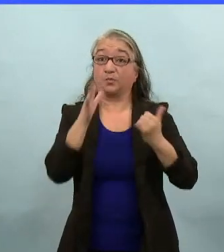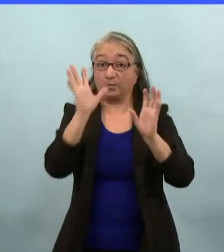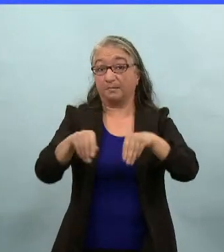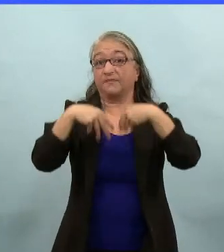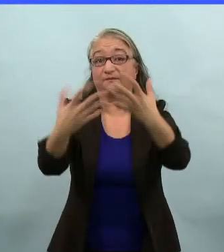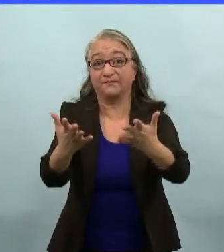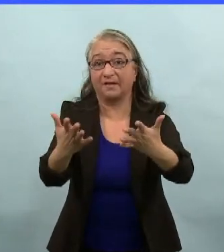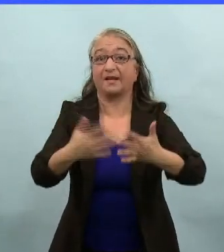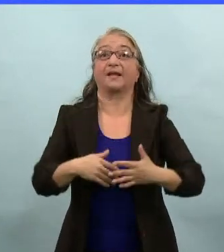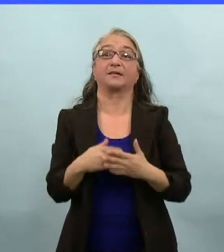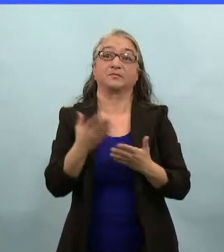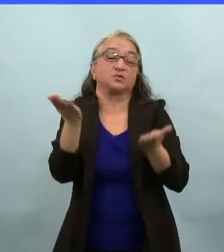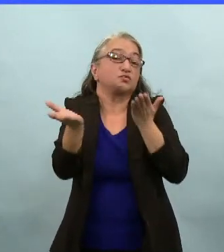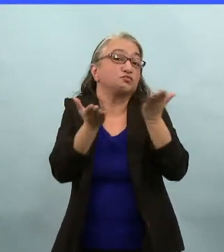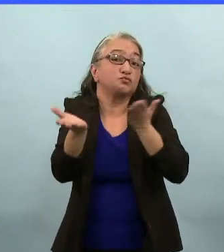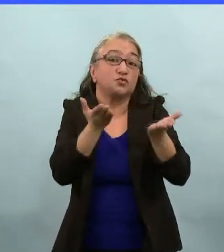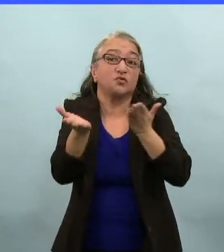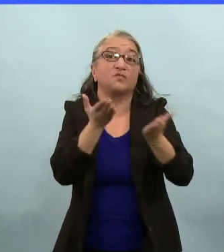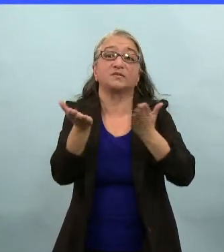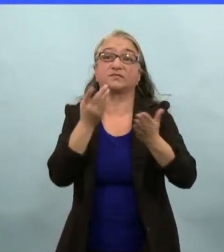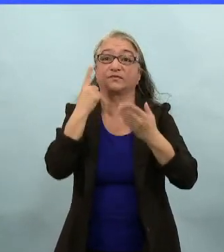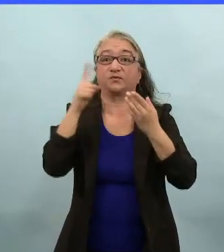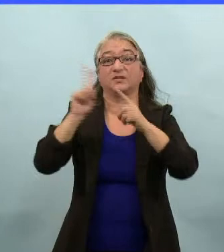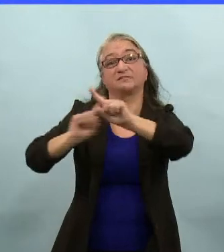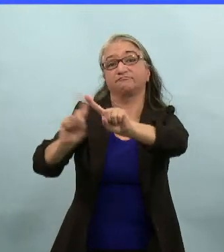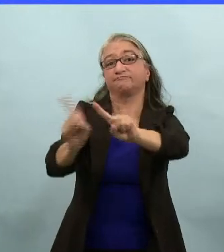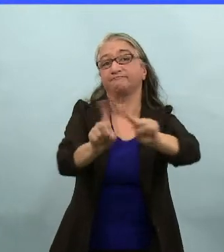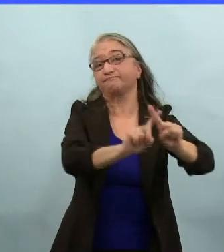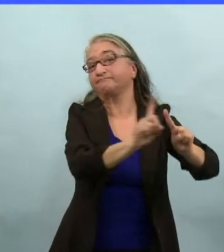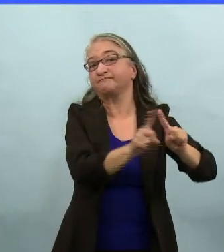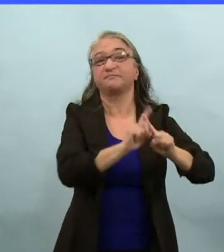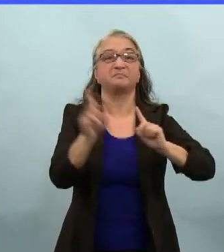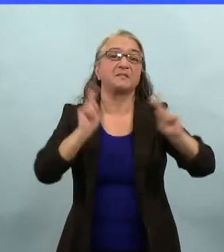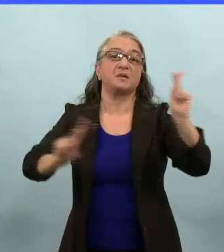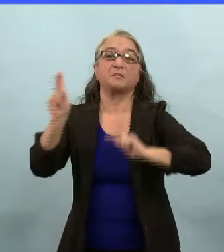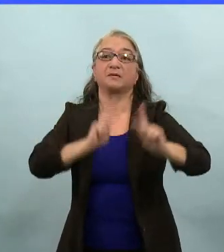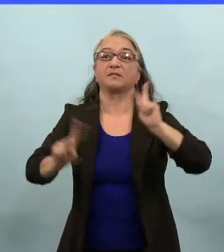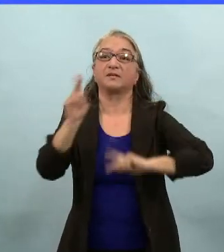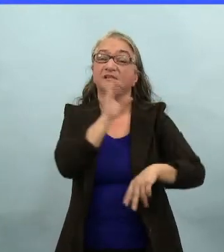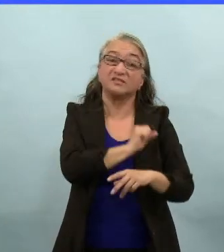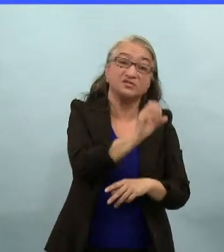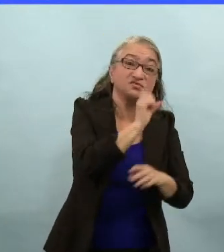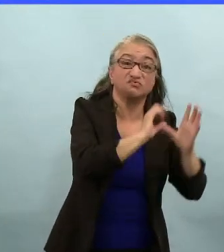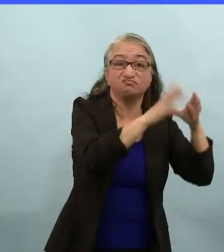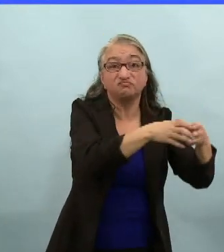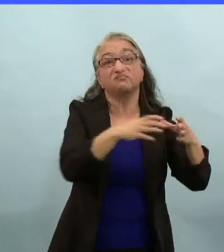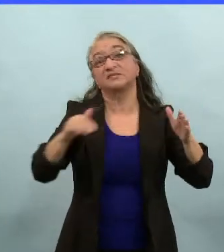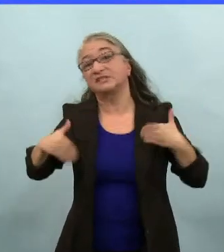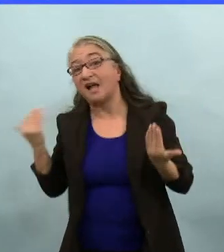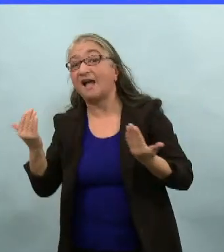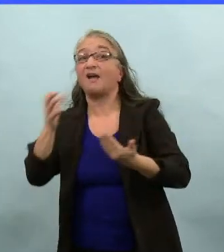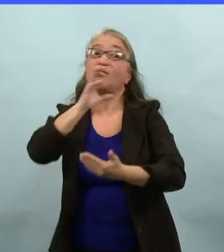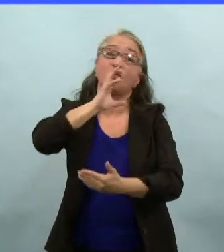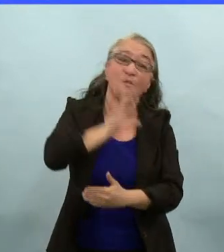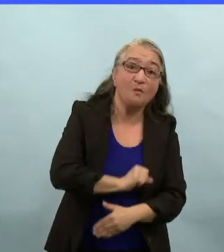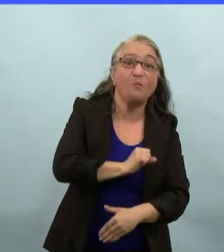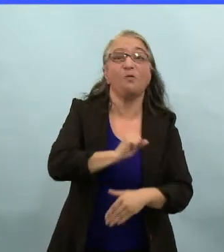of all ages as an ongoing effort to support pandemic related anxiety and mental health issues